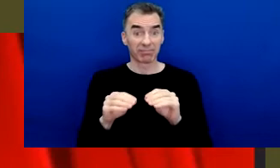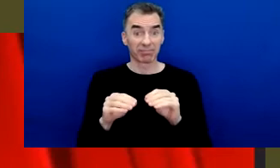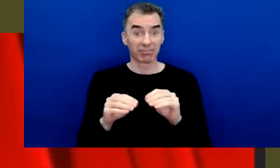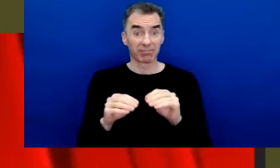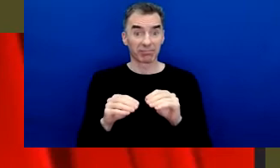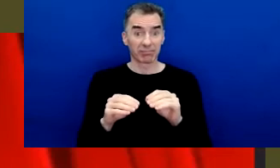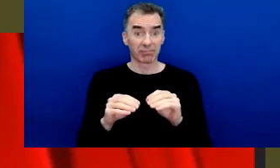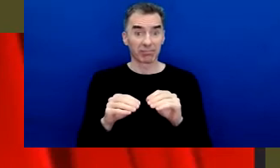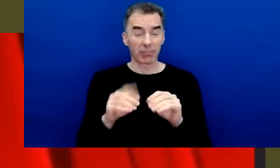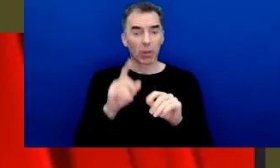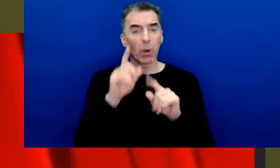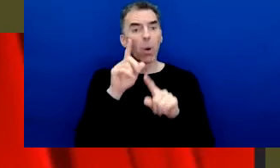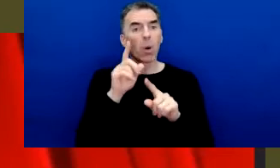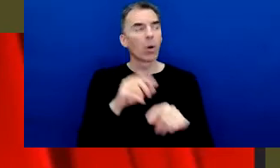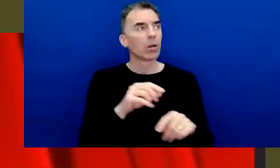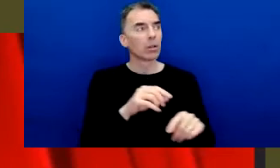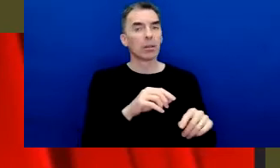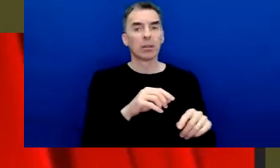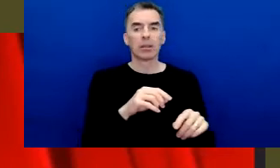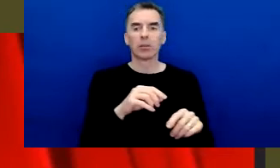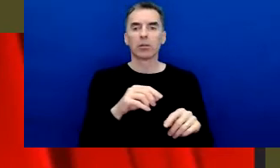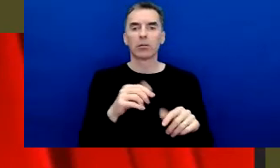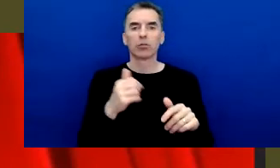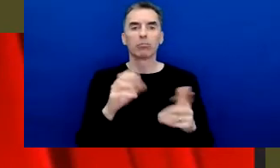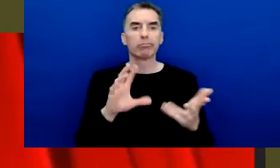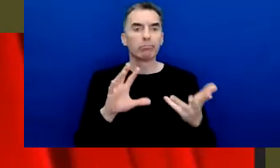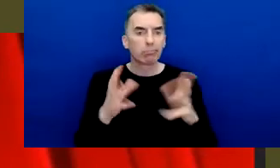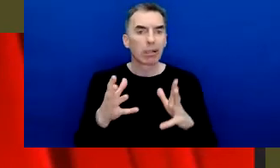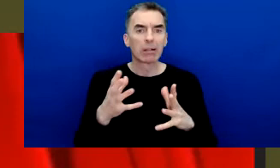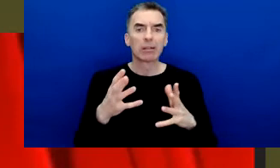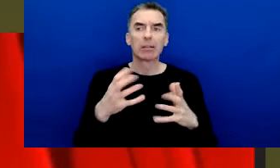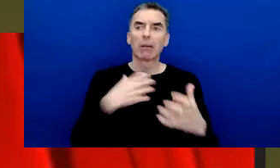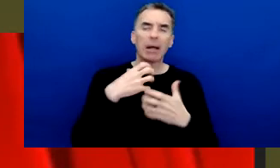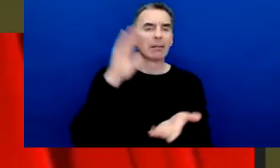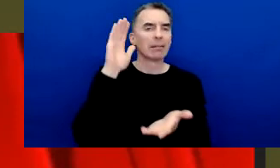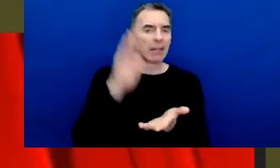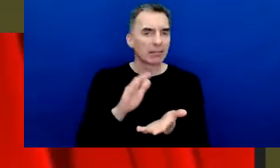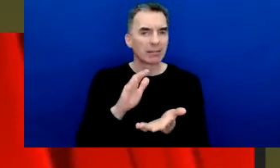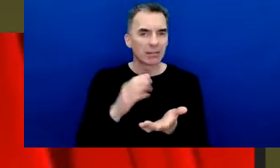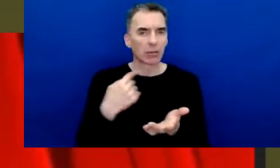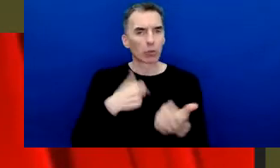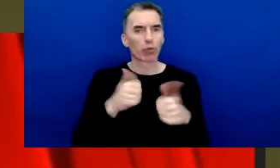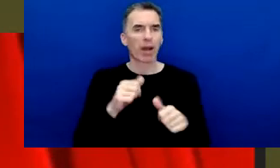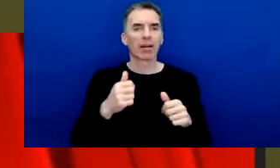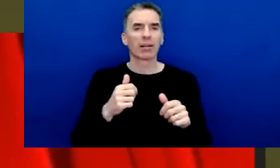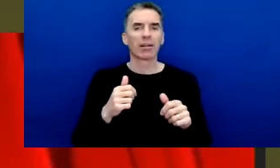or the instructional things don't like drama. We can walk away with it. And some faculty will say, Hey, this is the way it is.